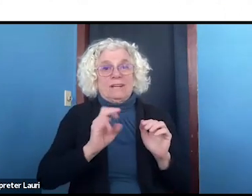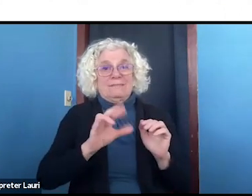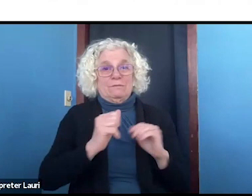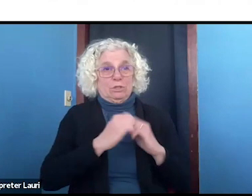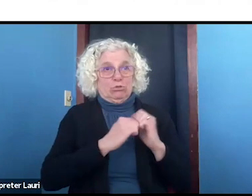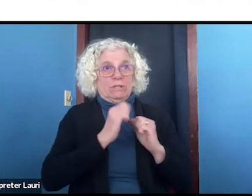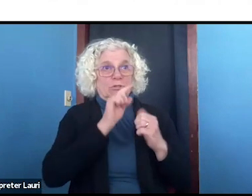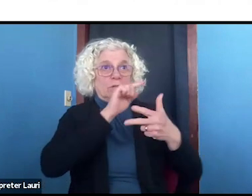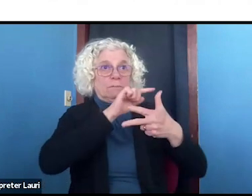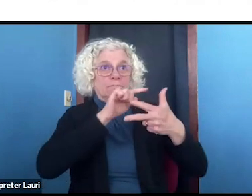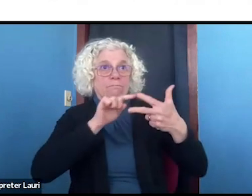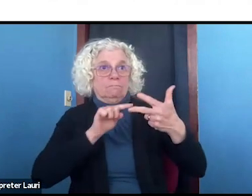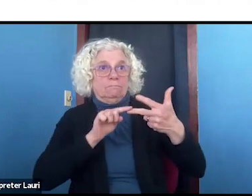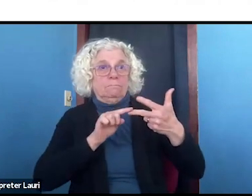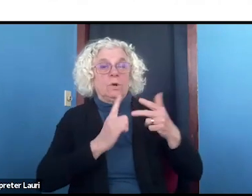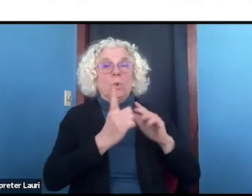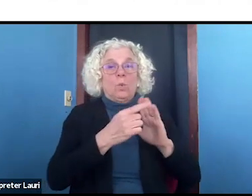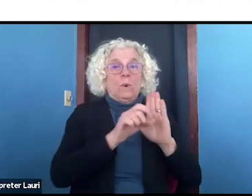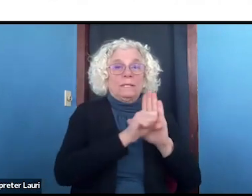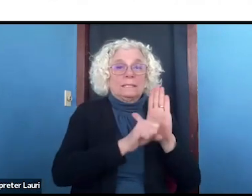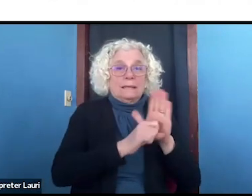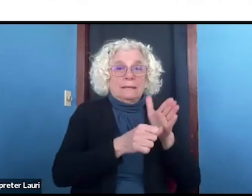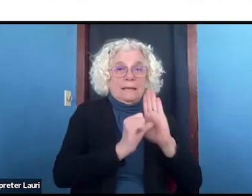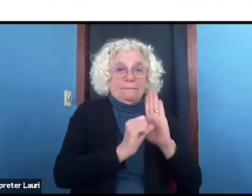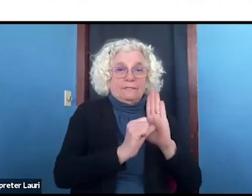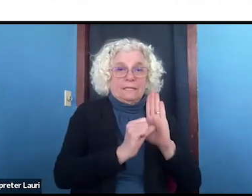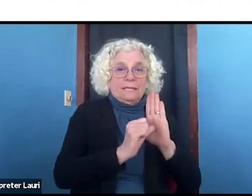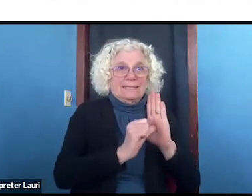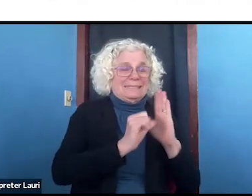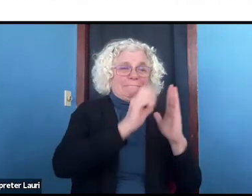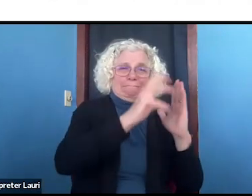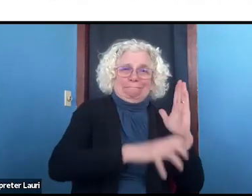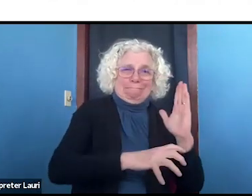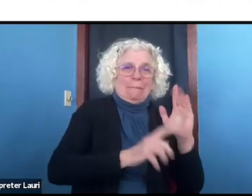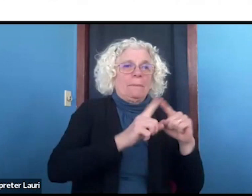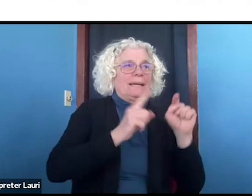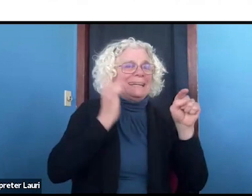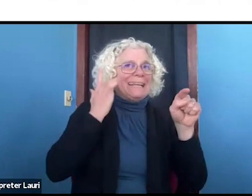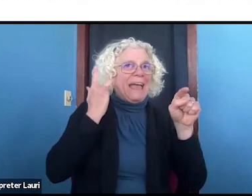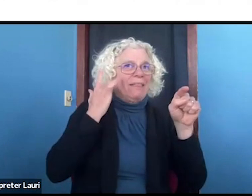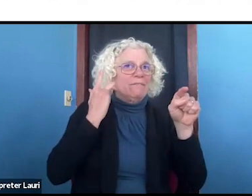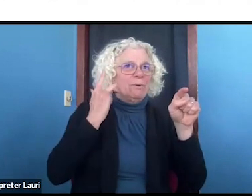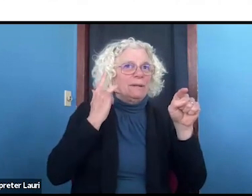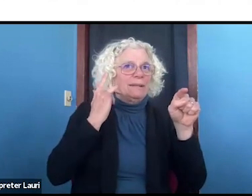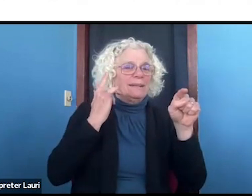and one state that I might highlight again, this is too busy, but California requires each county behavioral health department